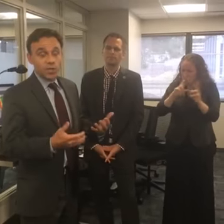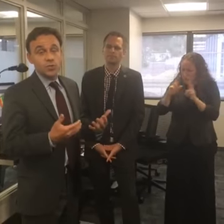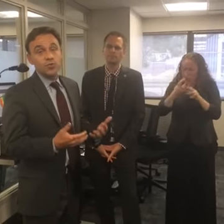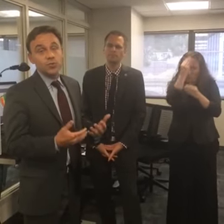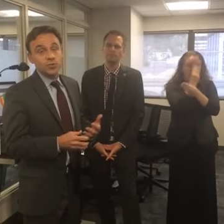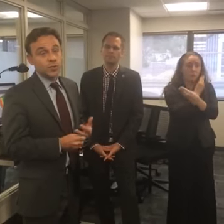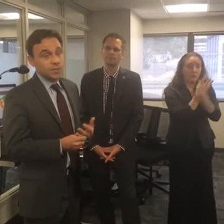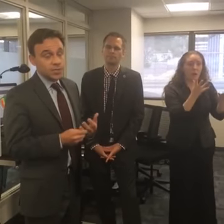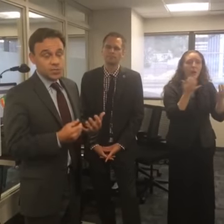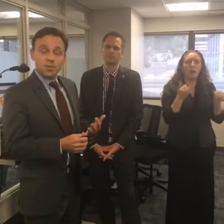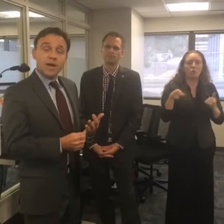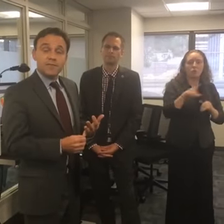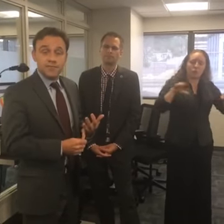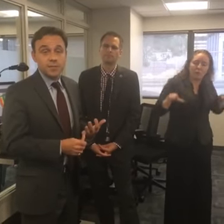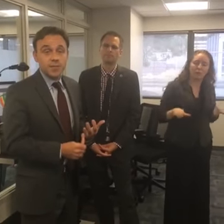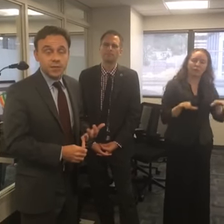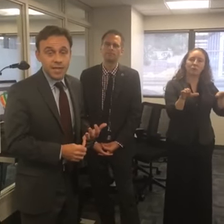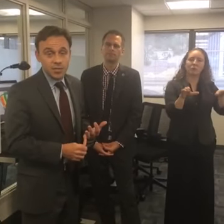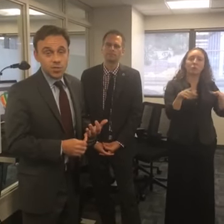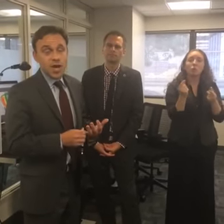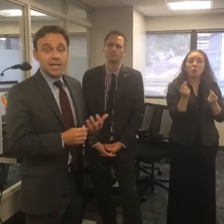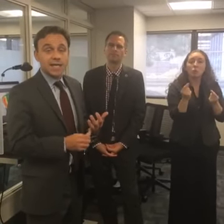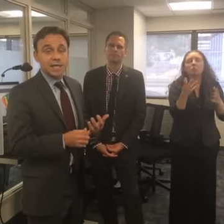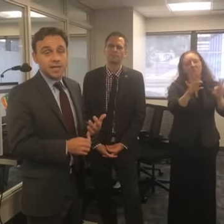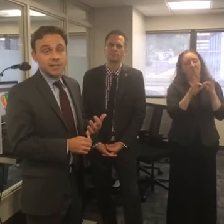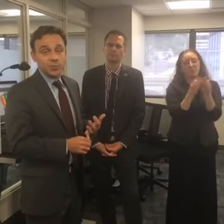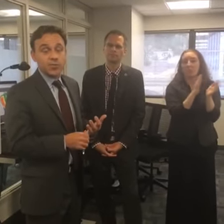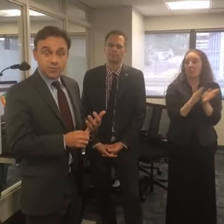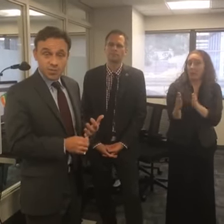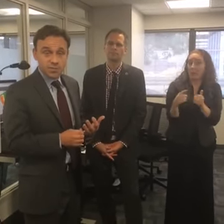What can you do? You can make sure you have a family plan, you know how to get in contact with your friends